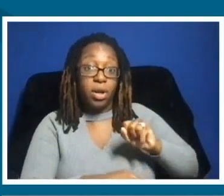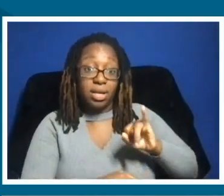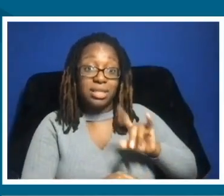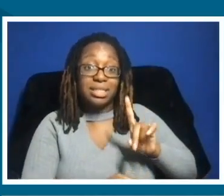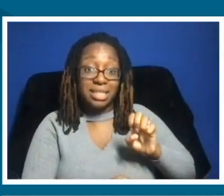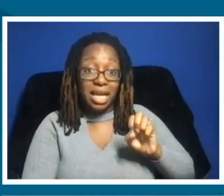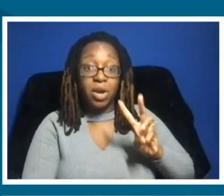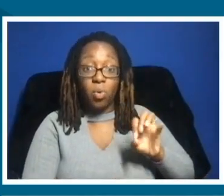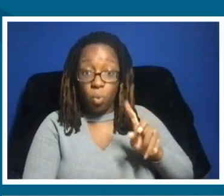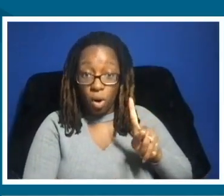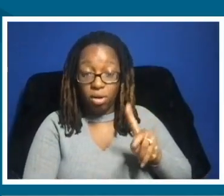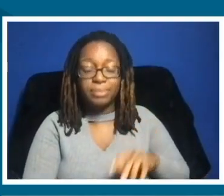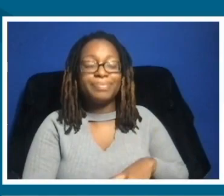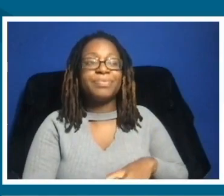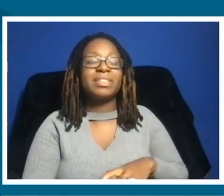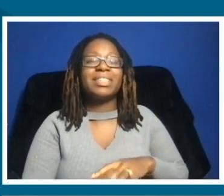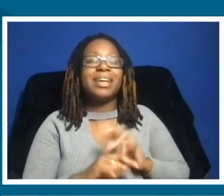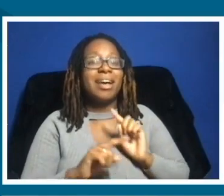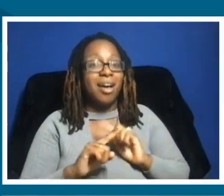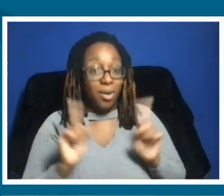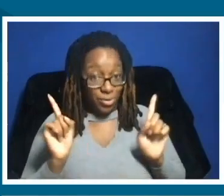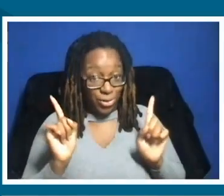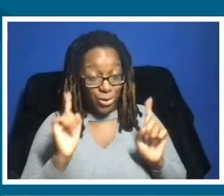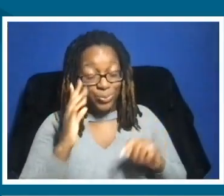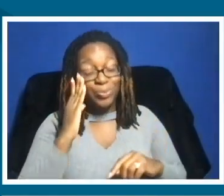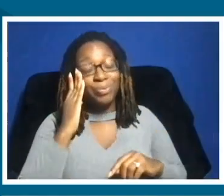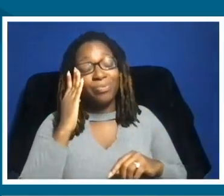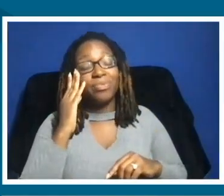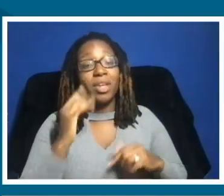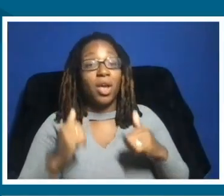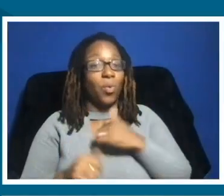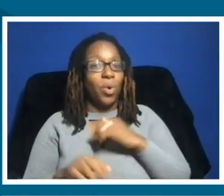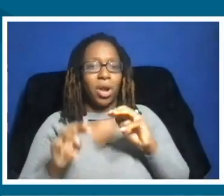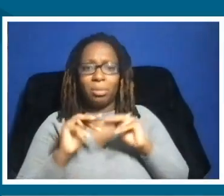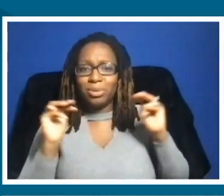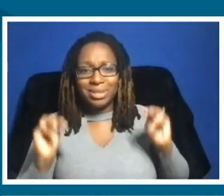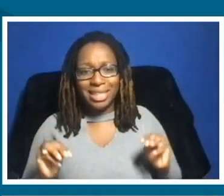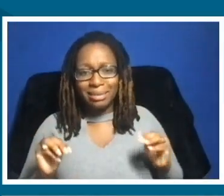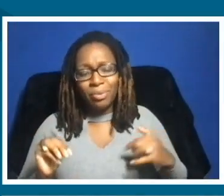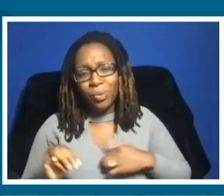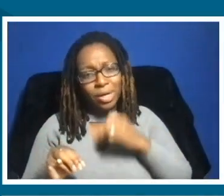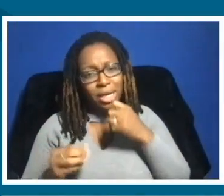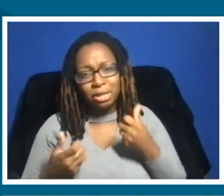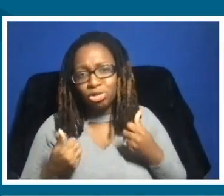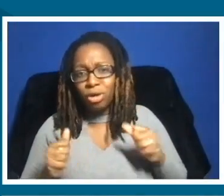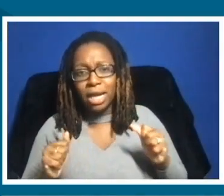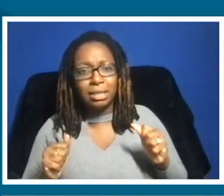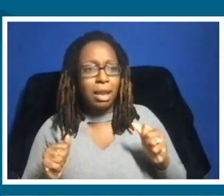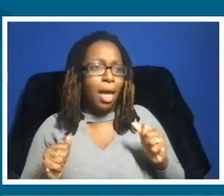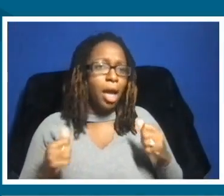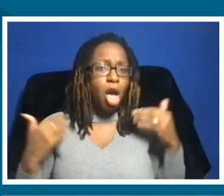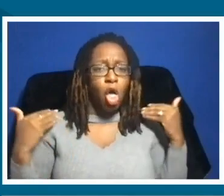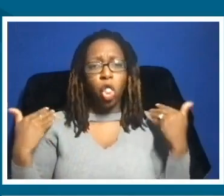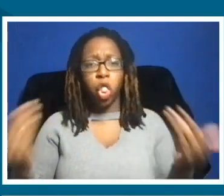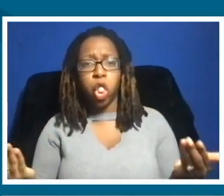it's it's not that we you know being a museum especially we're not trying to be rogue in that way you know we're trying